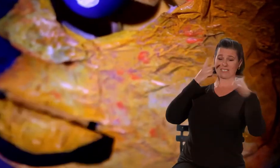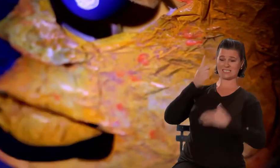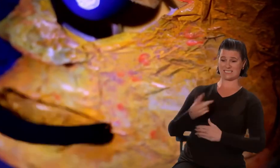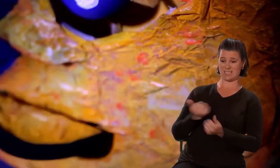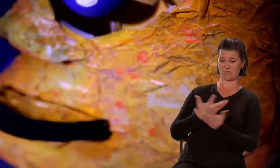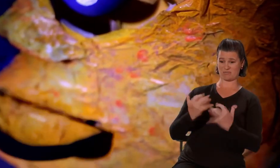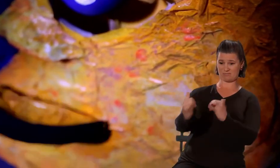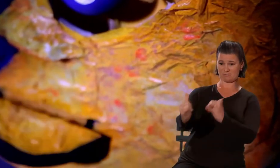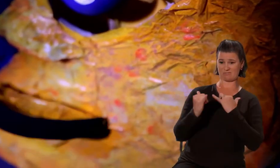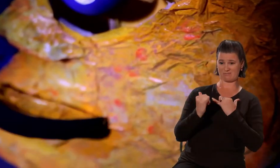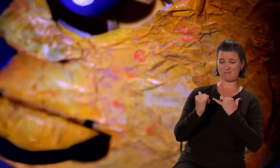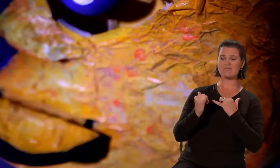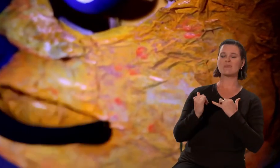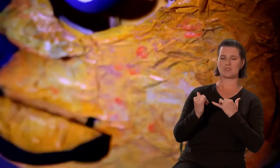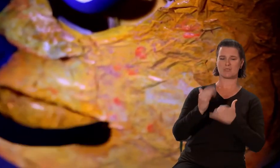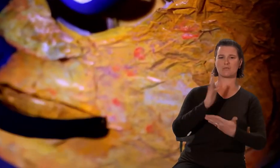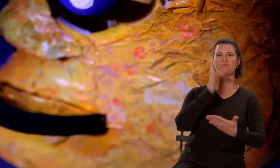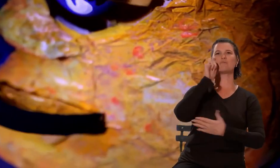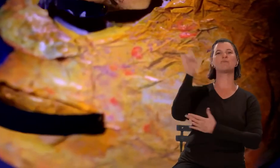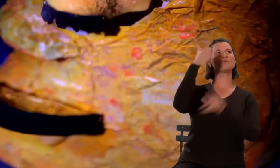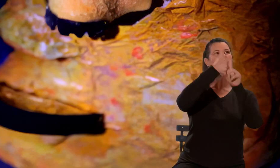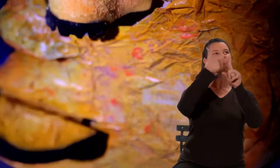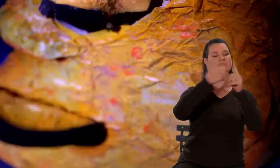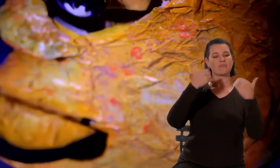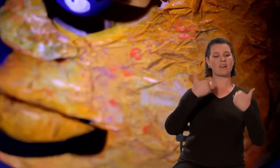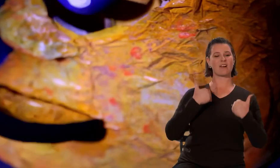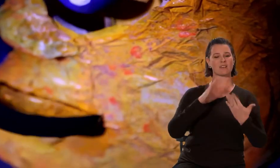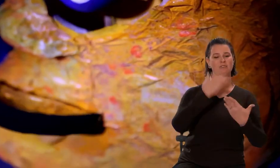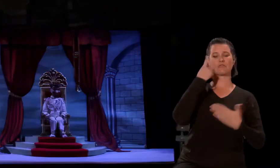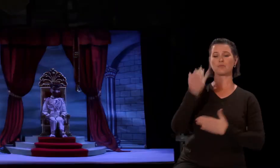The moon has a song for you, princess